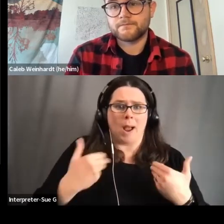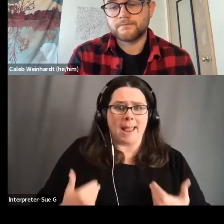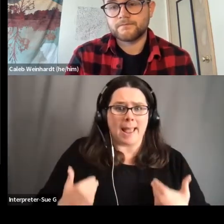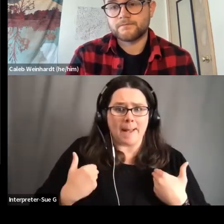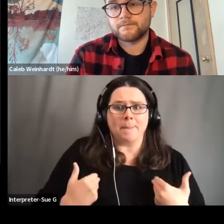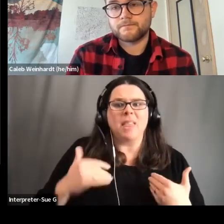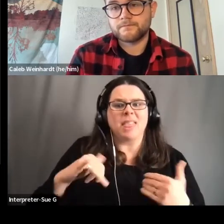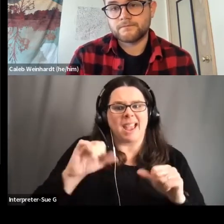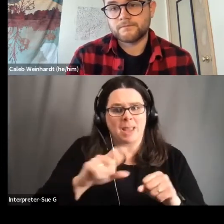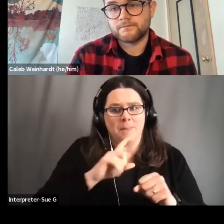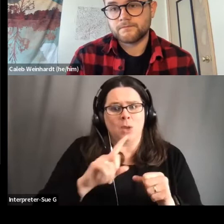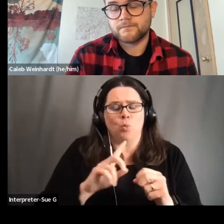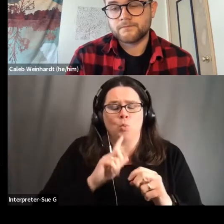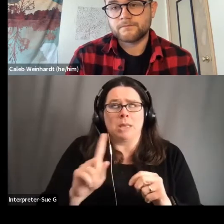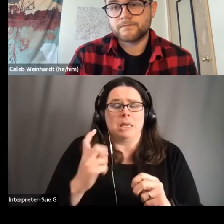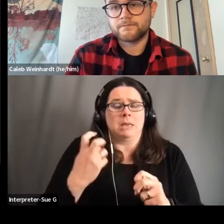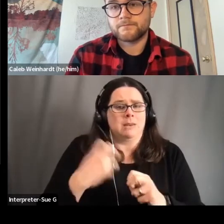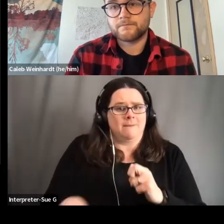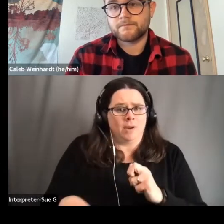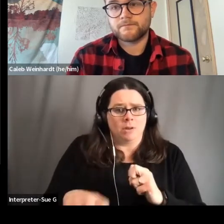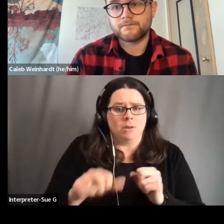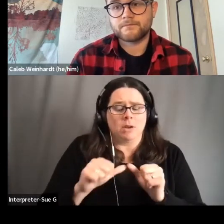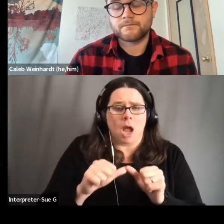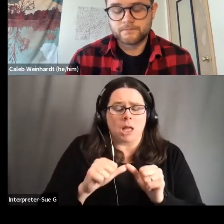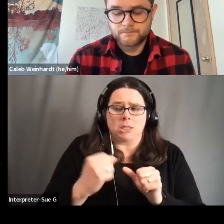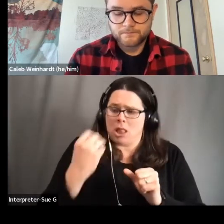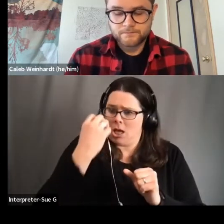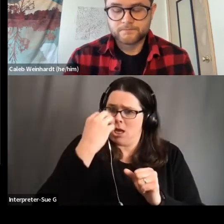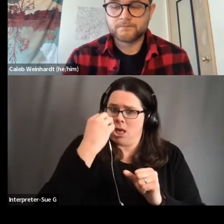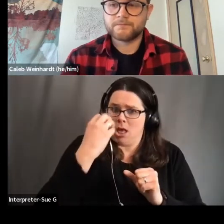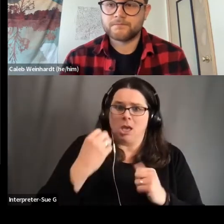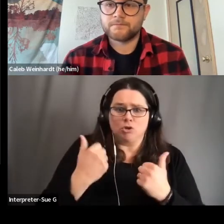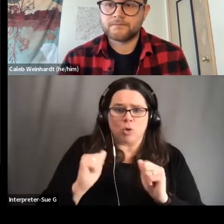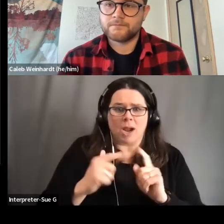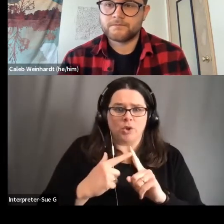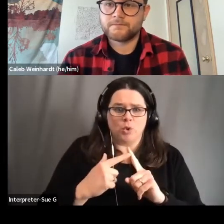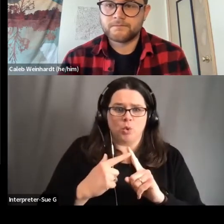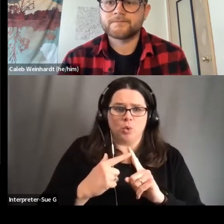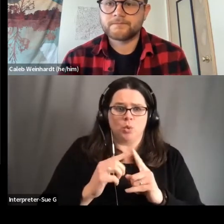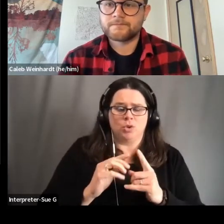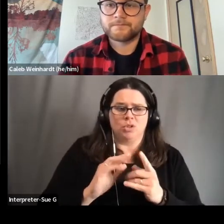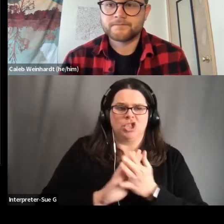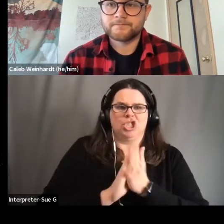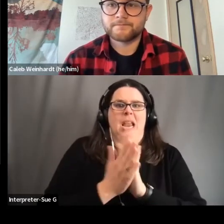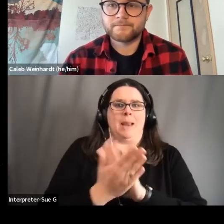That can be really difficult, to be constantly told that and try to be shaped into something that you're not.